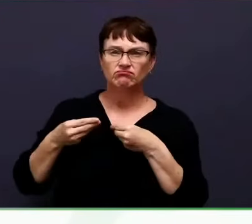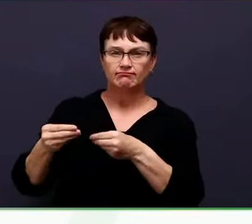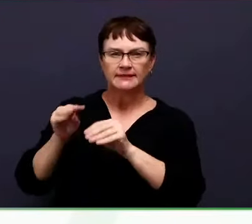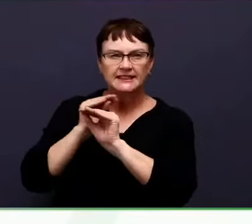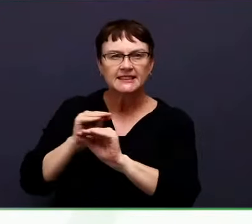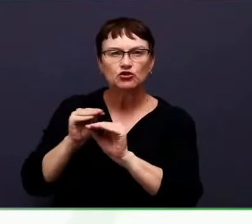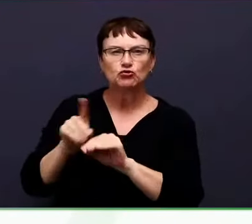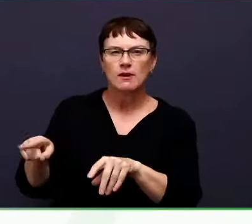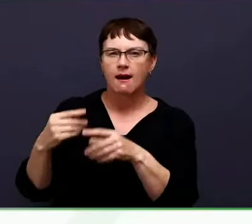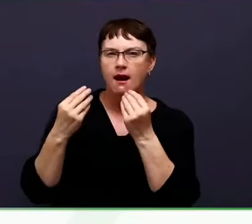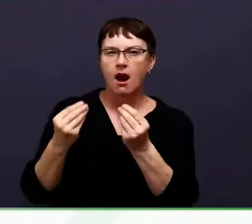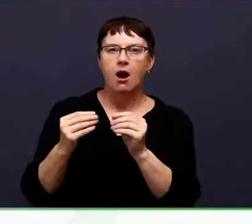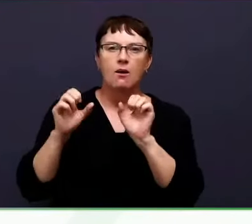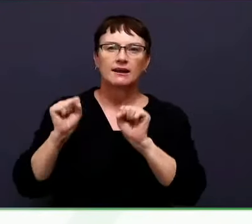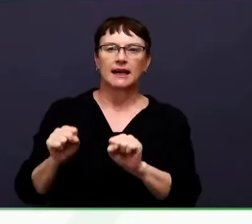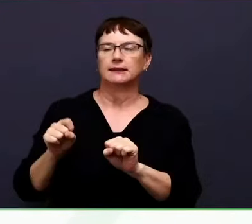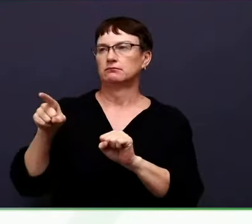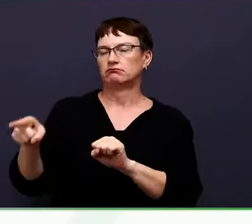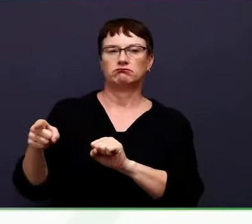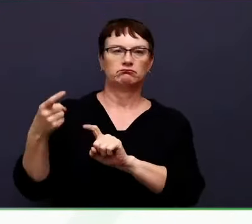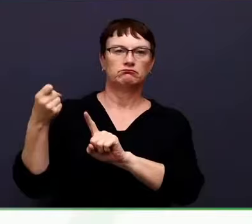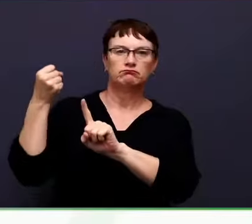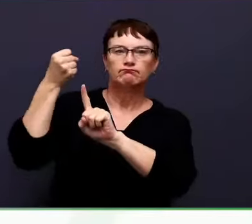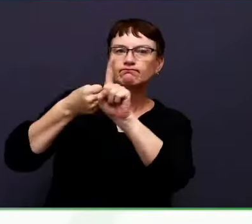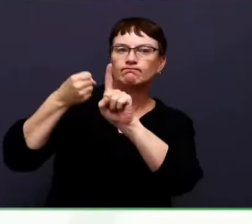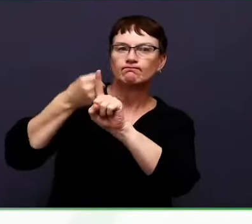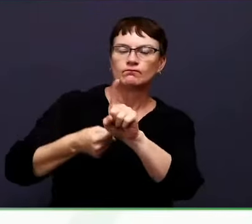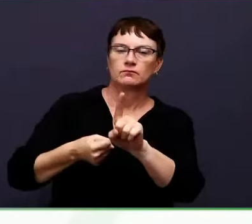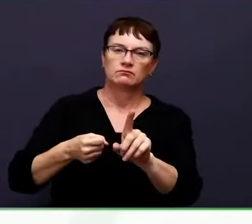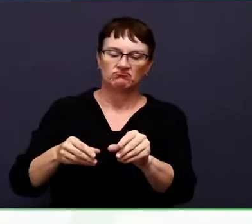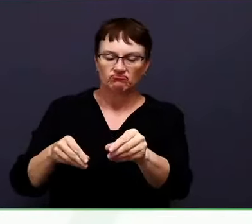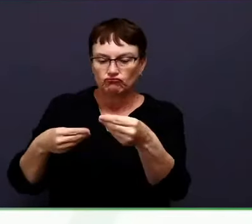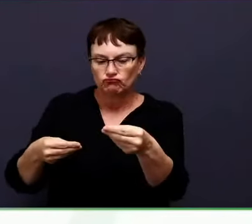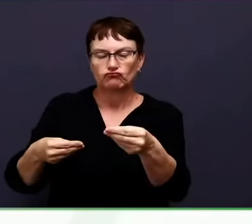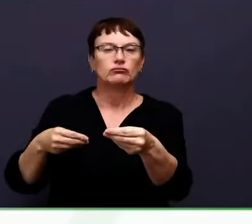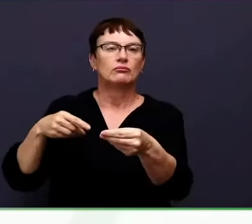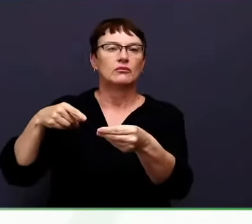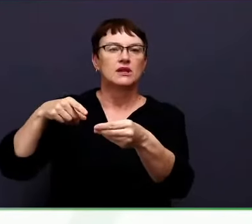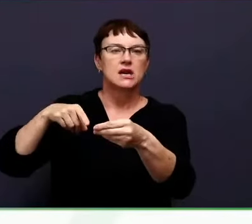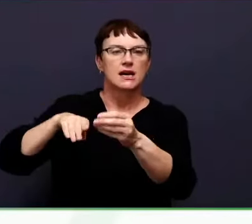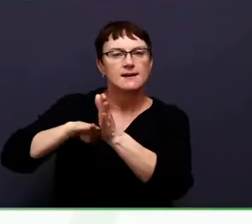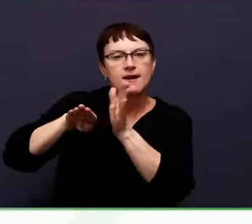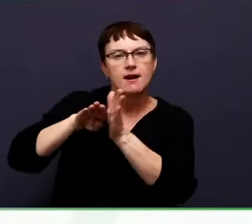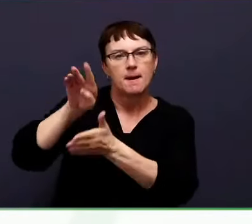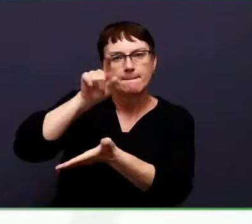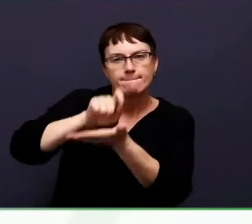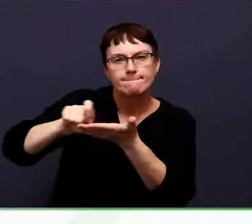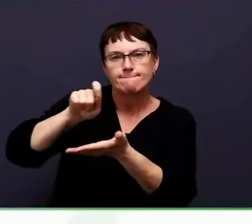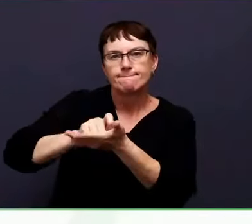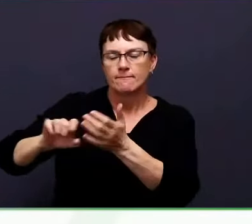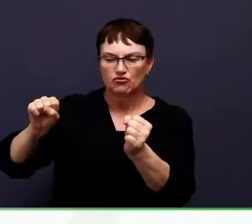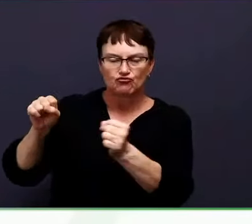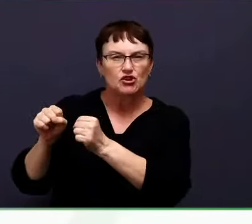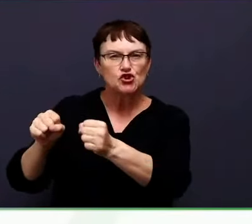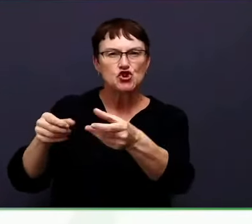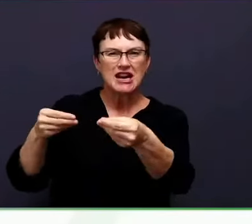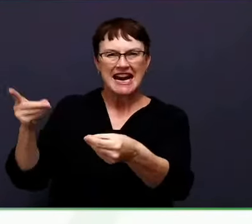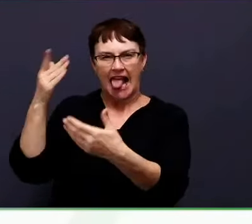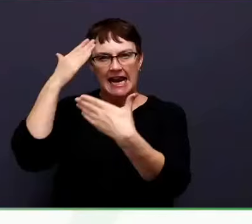decision-makers, conflict resolution, and negotiation. For, transition to action.